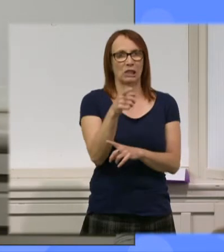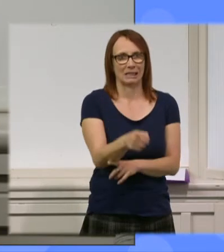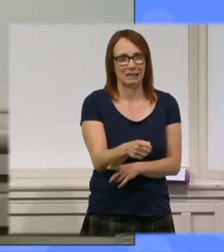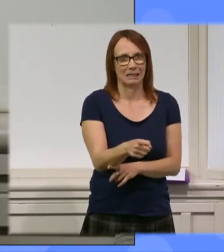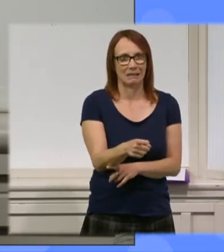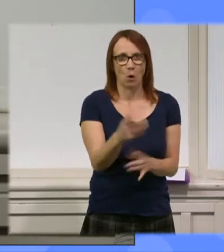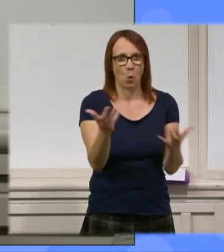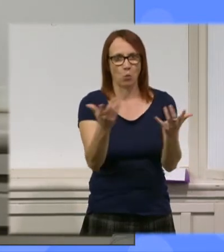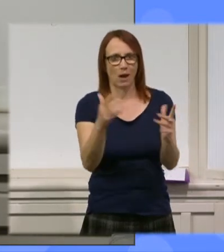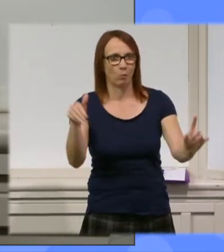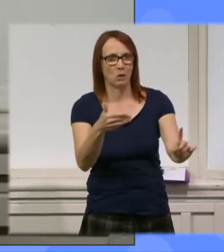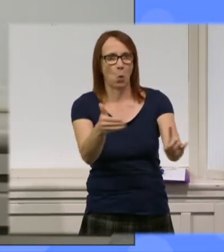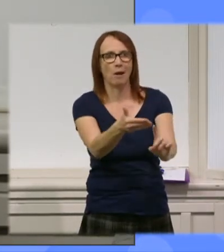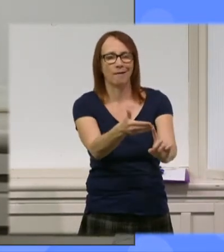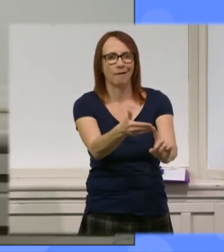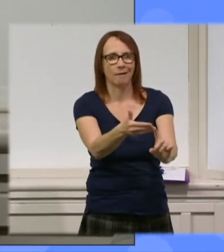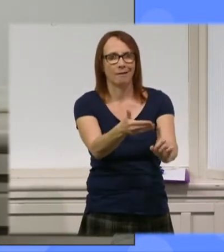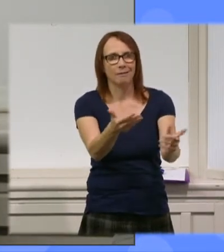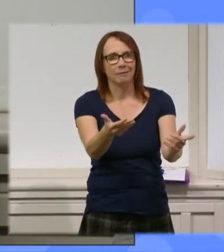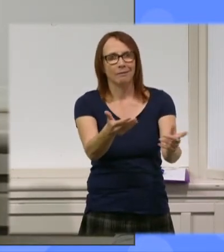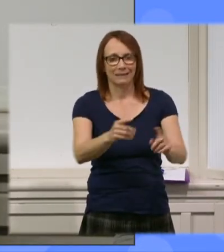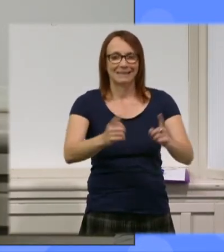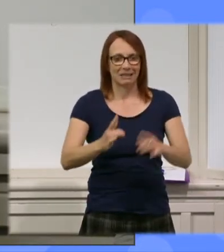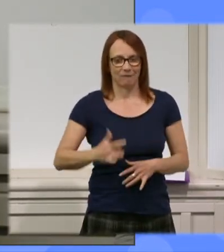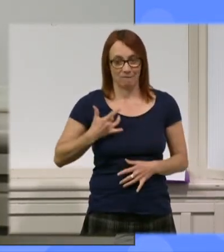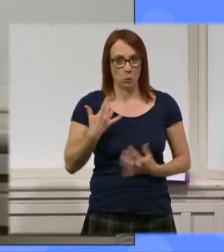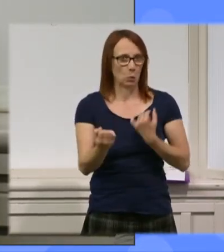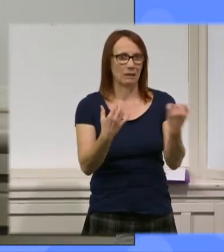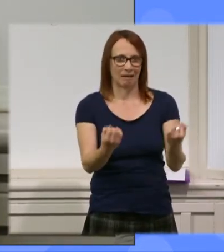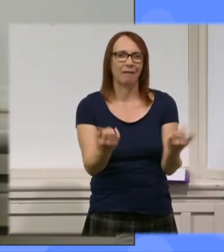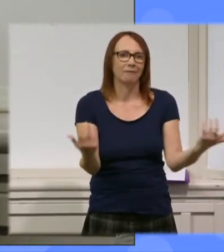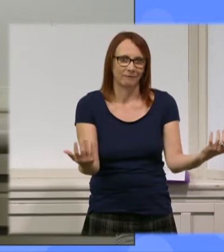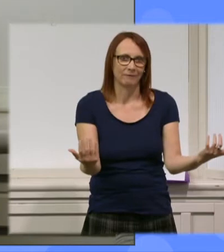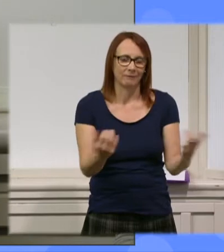we want to get to together and and that those differences will always exist but